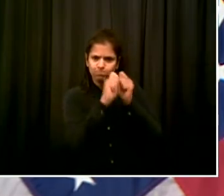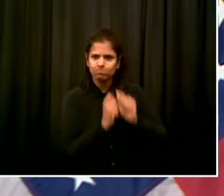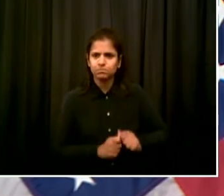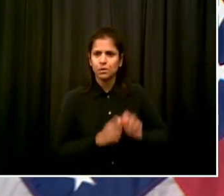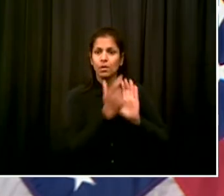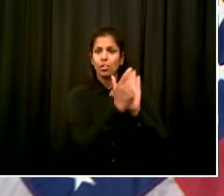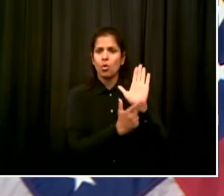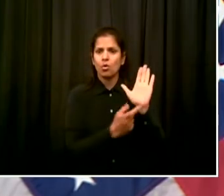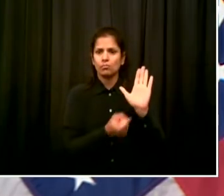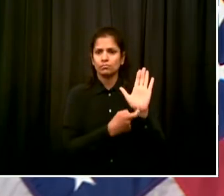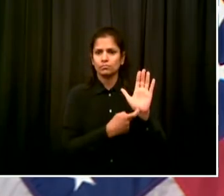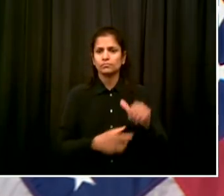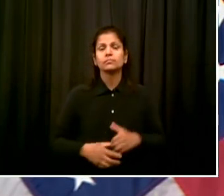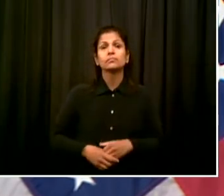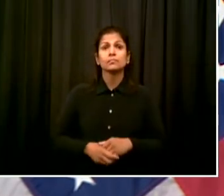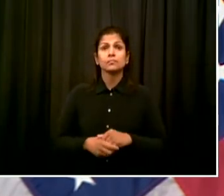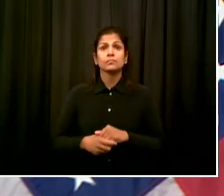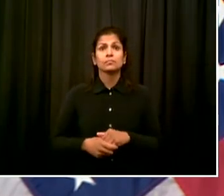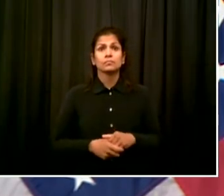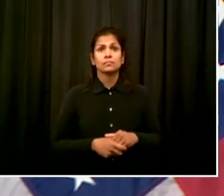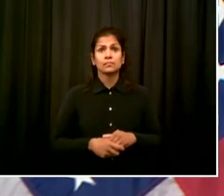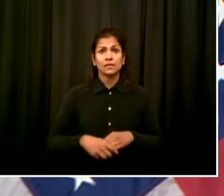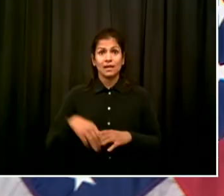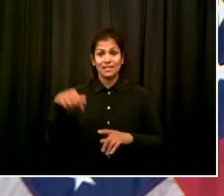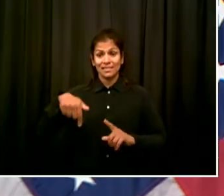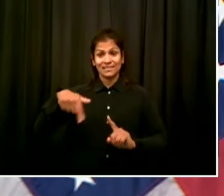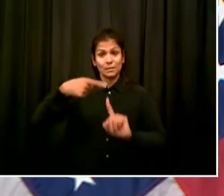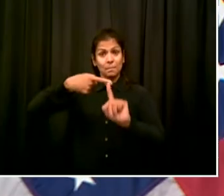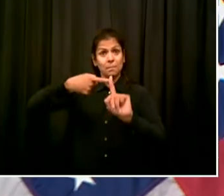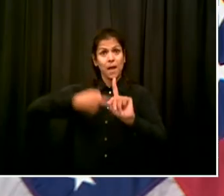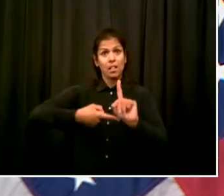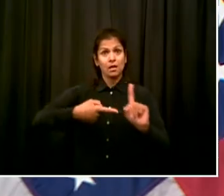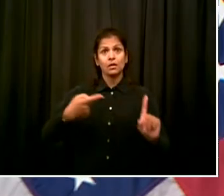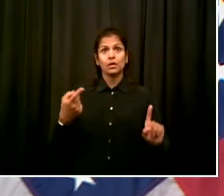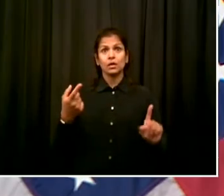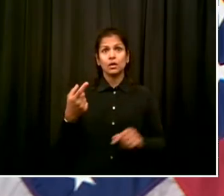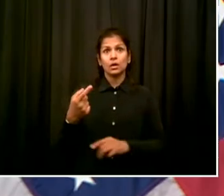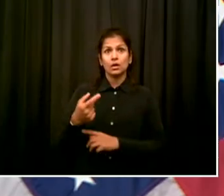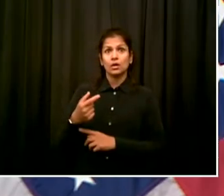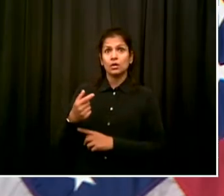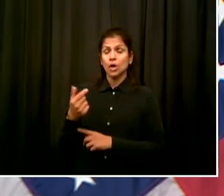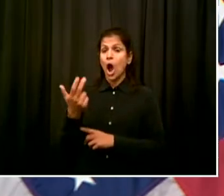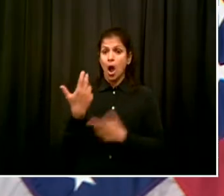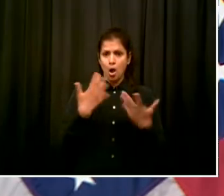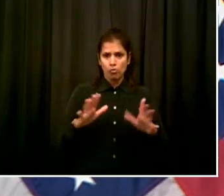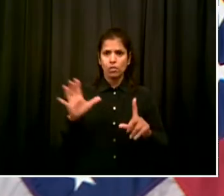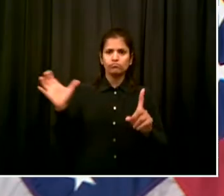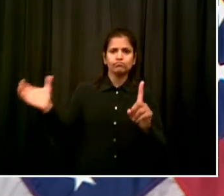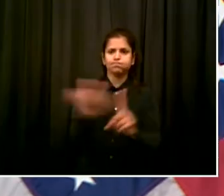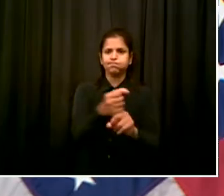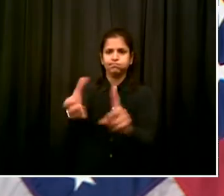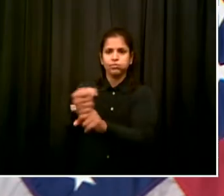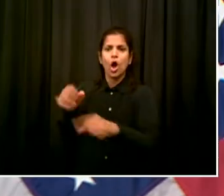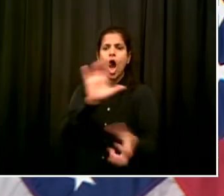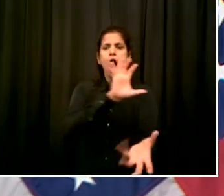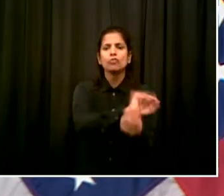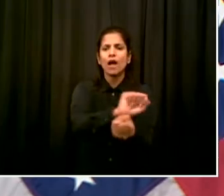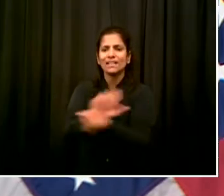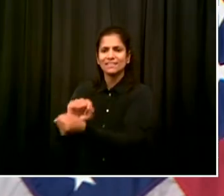CONFIDENT WE CAN TURN THIS TIDE .